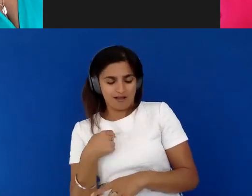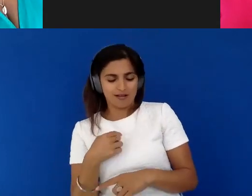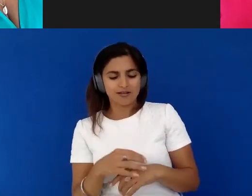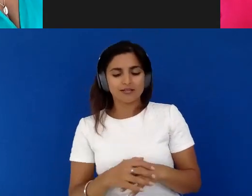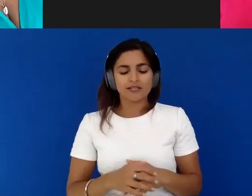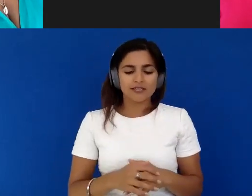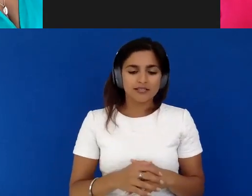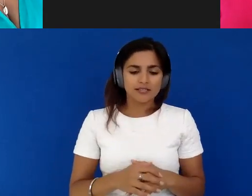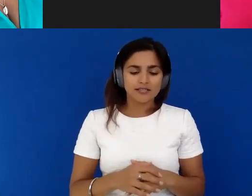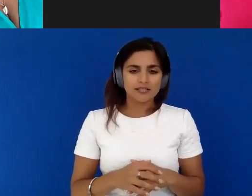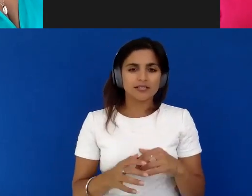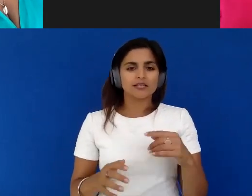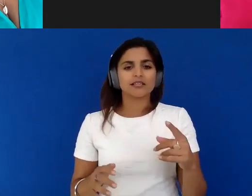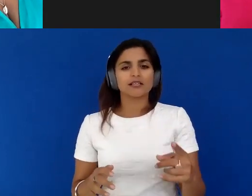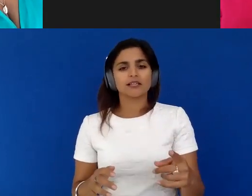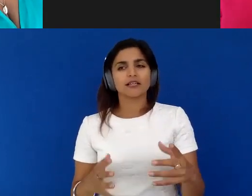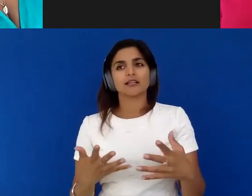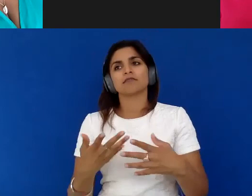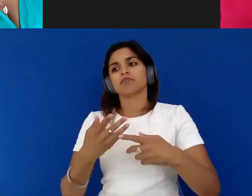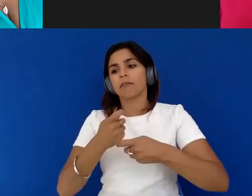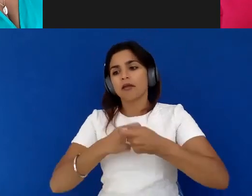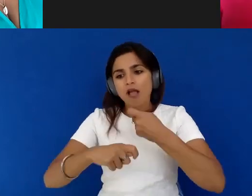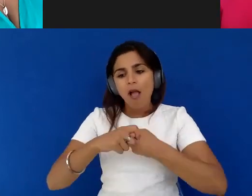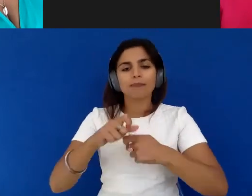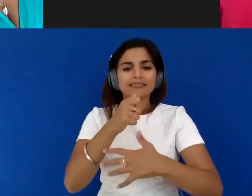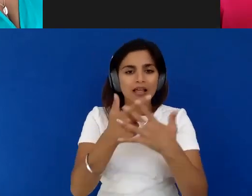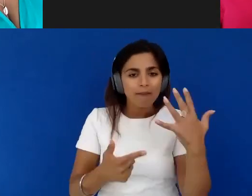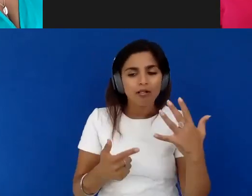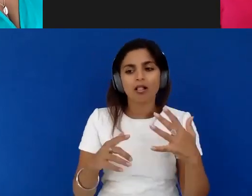but myself as a queer person and, and being, becoming disabled and being disabled and living in the community one of the